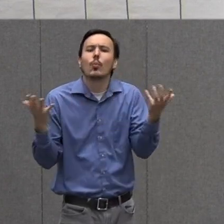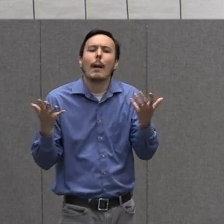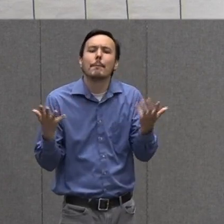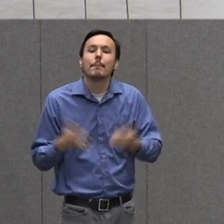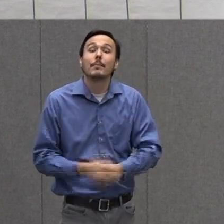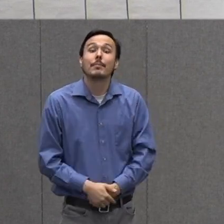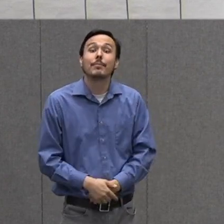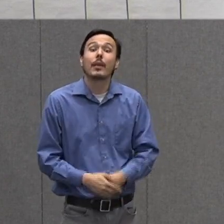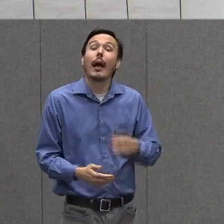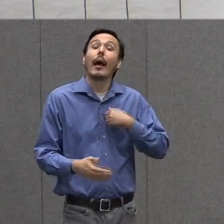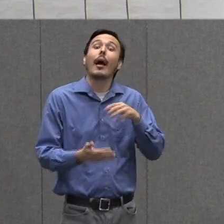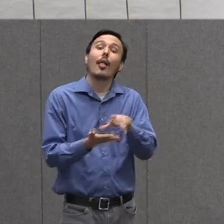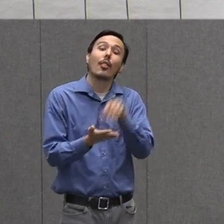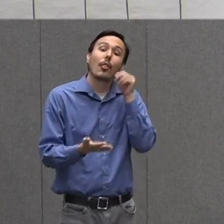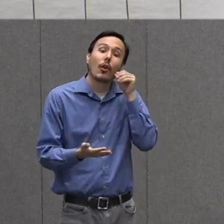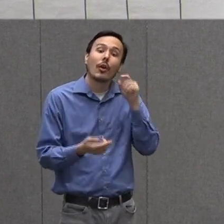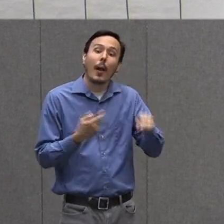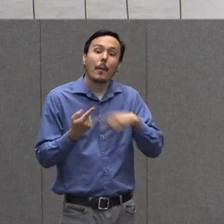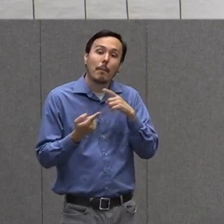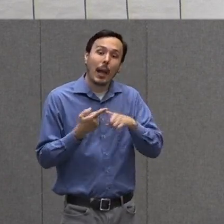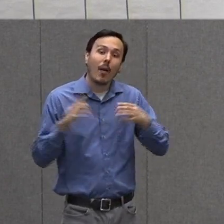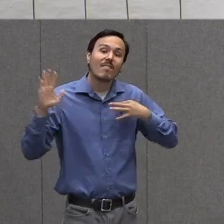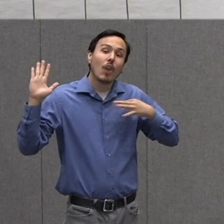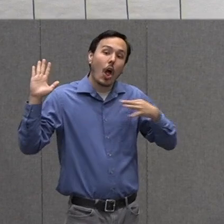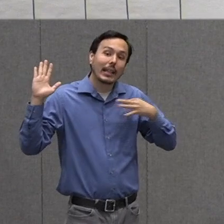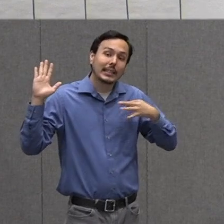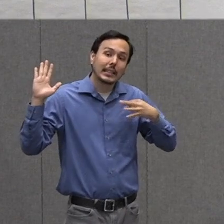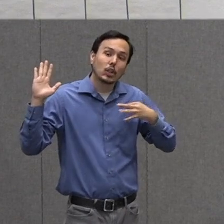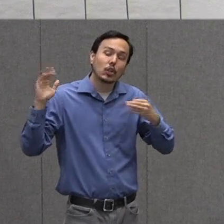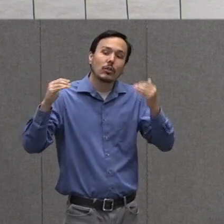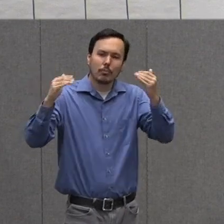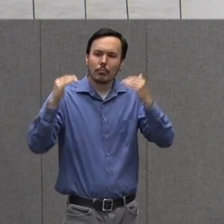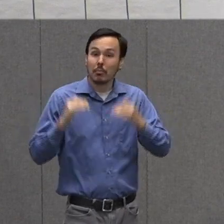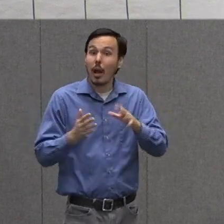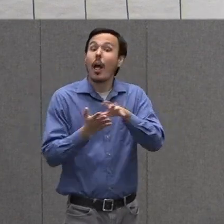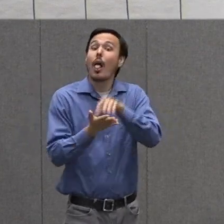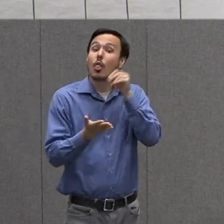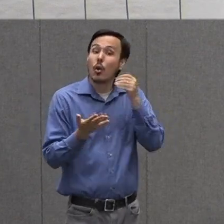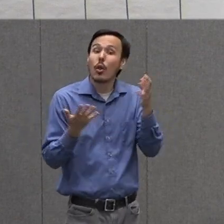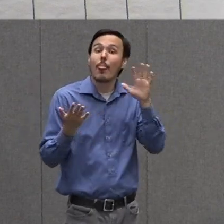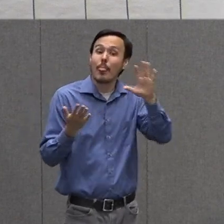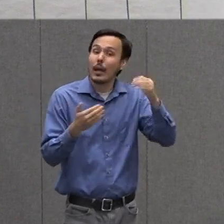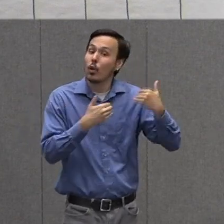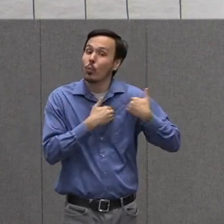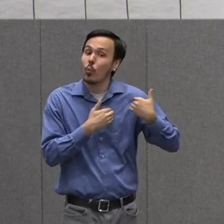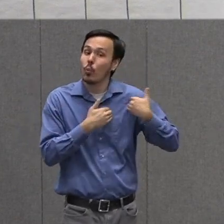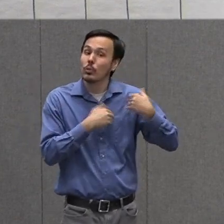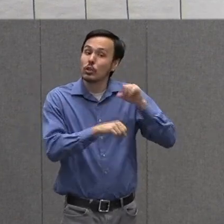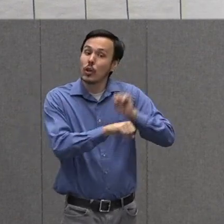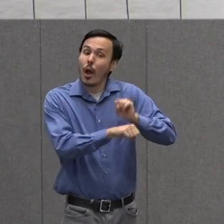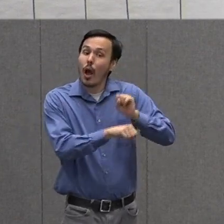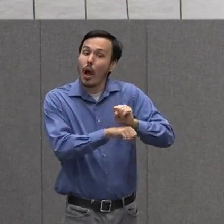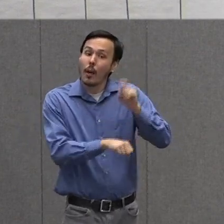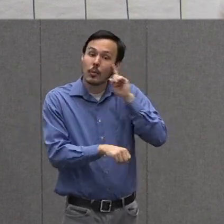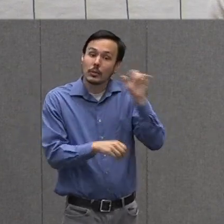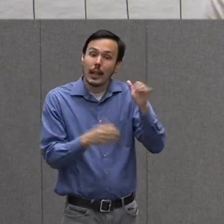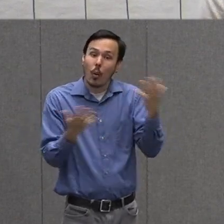I learned about volunteers. I learned what they did and I learned where they were at.